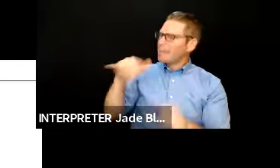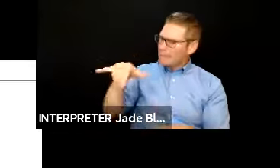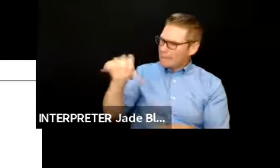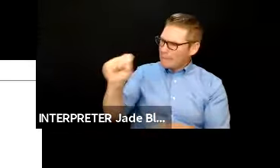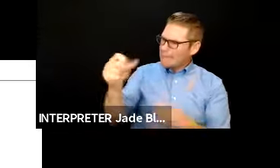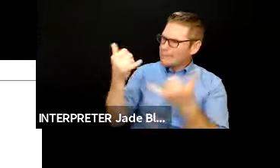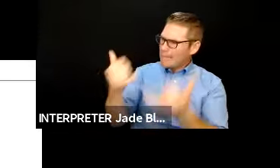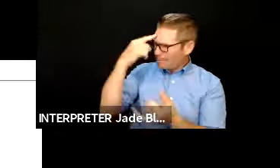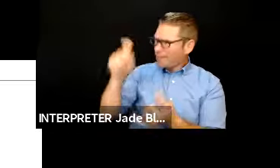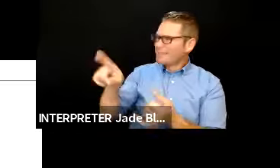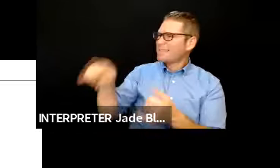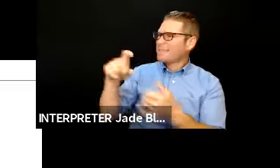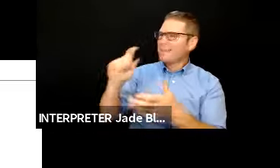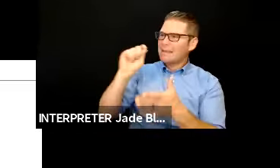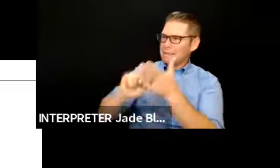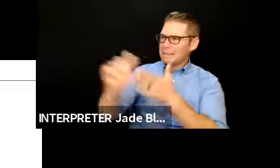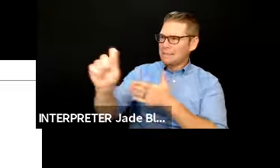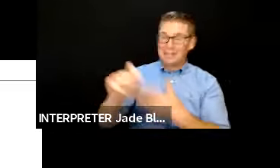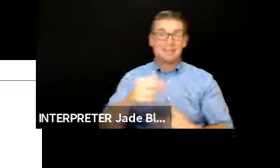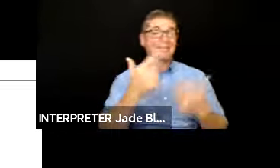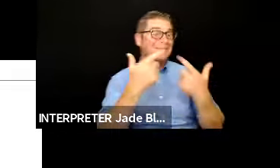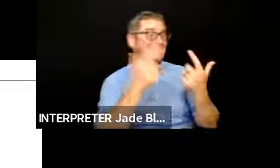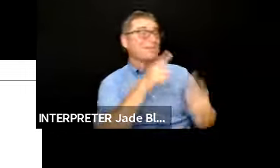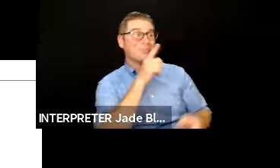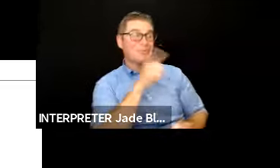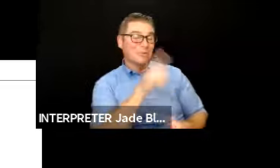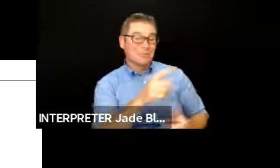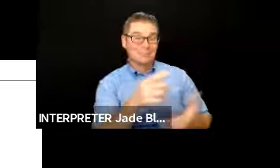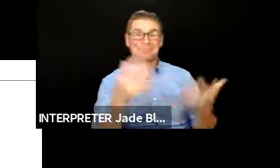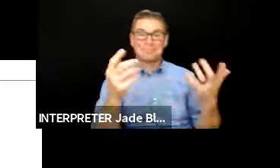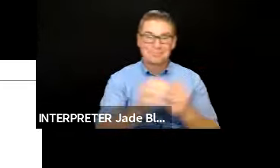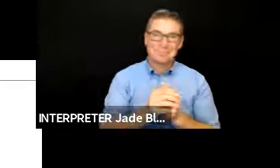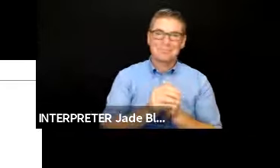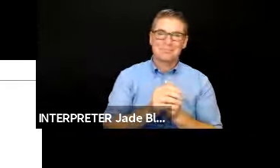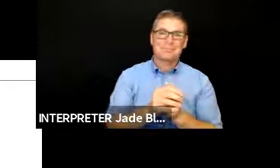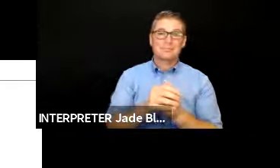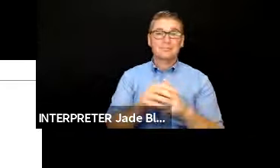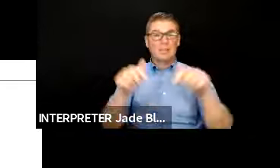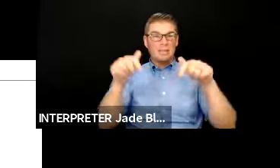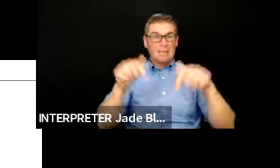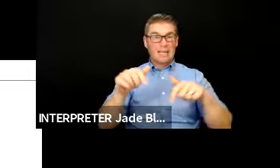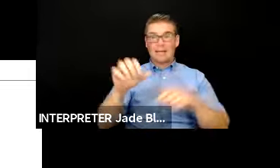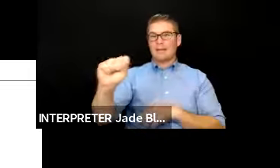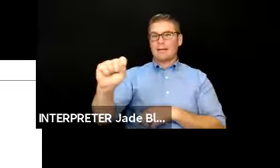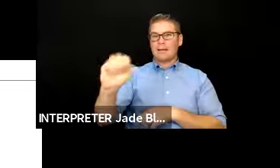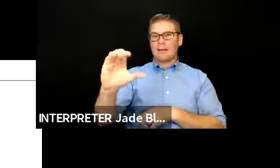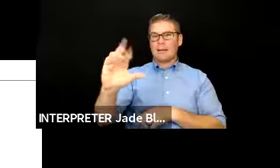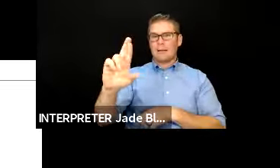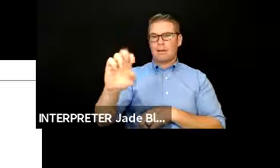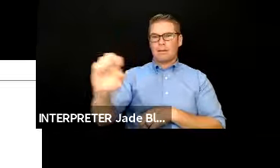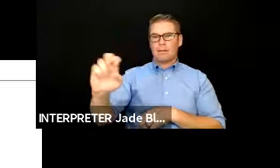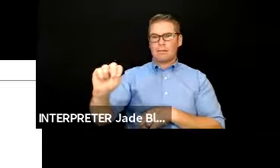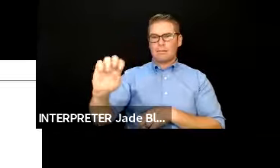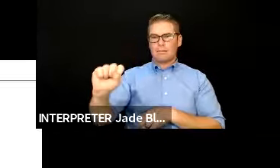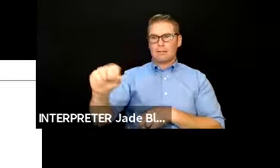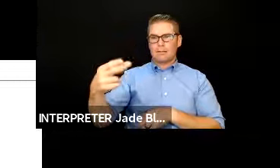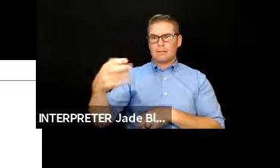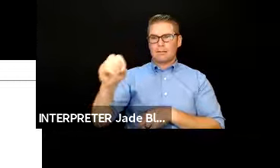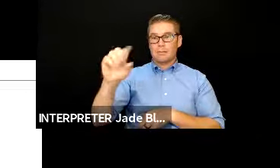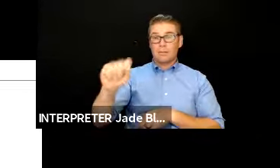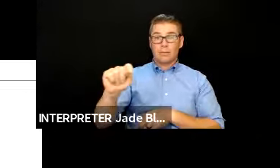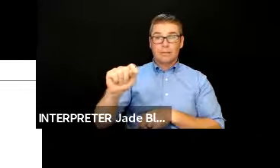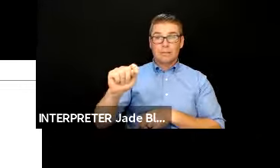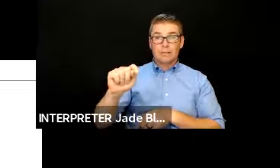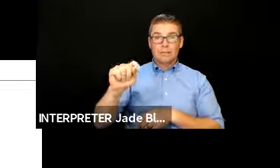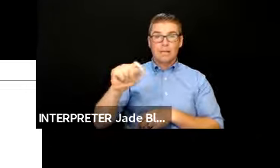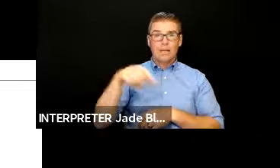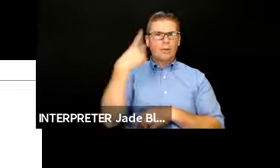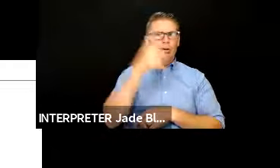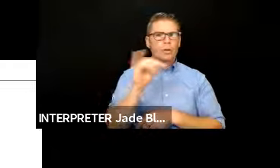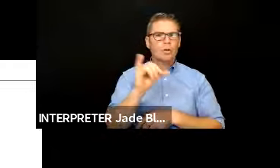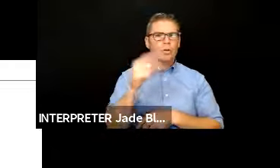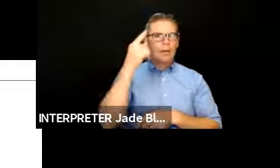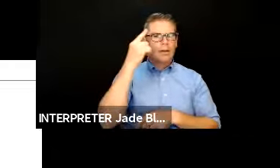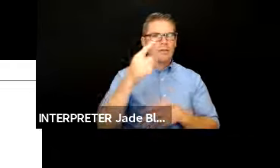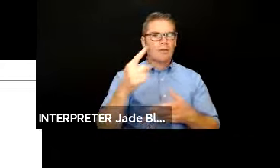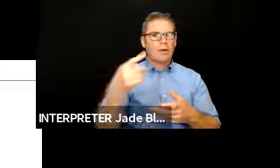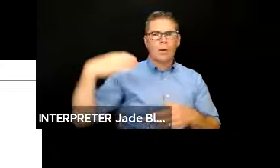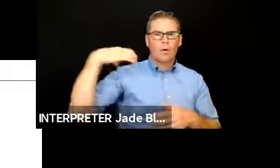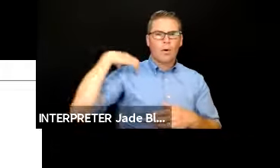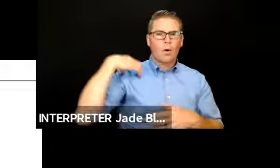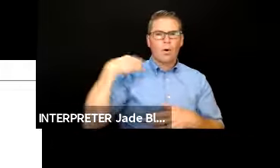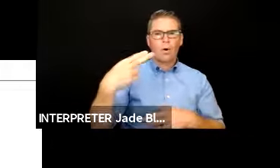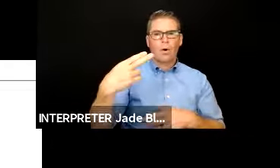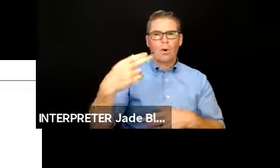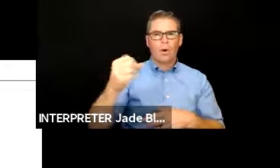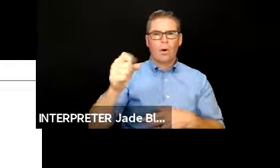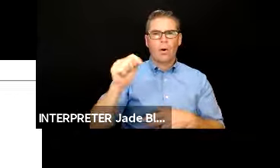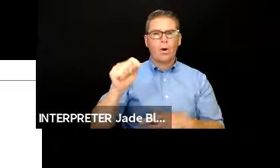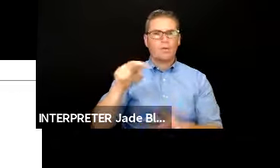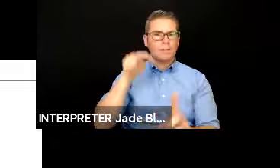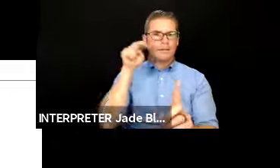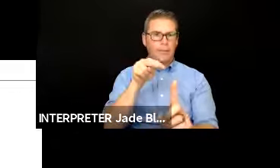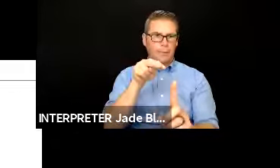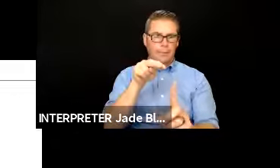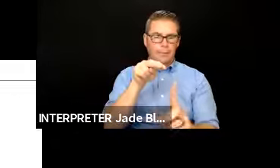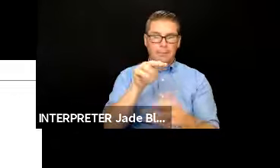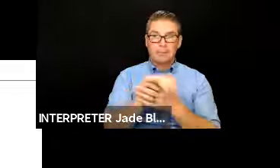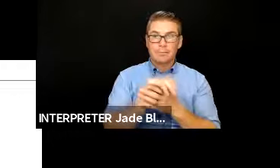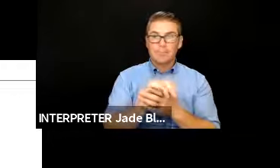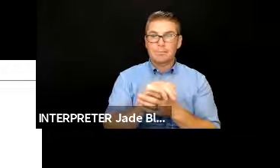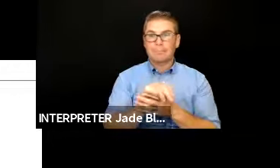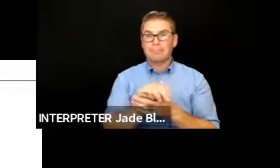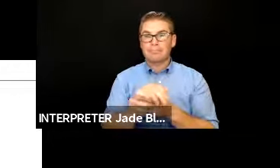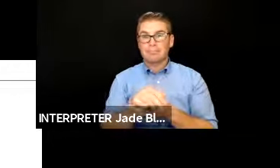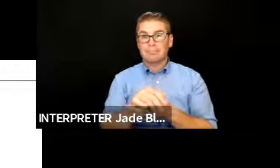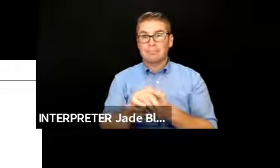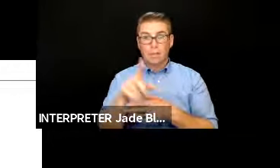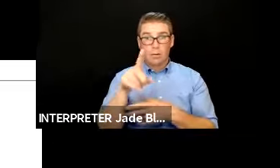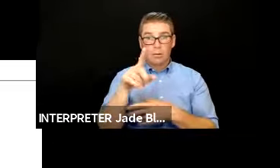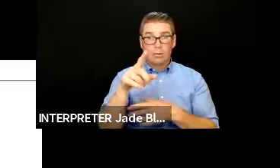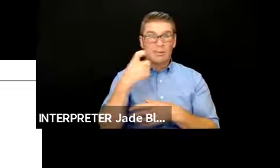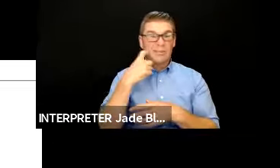Everybody can answer why now because they filled out the poll.